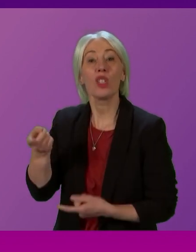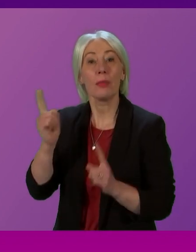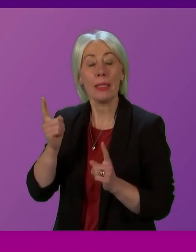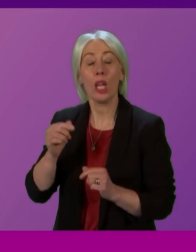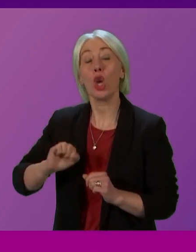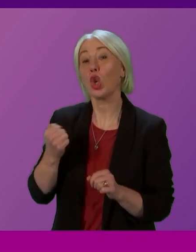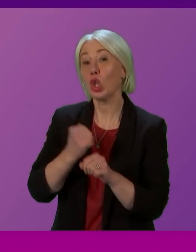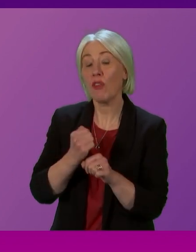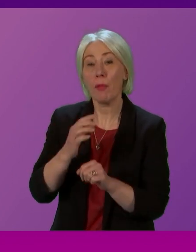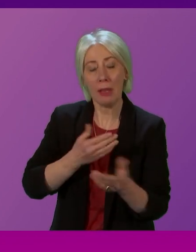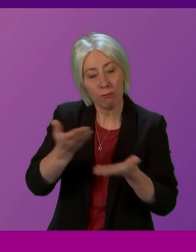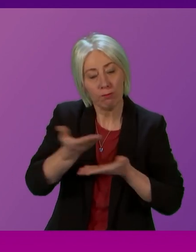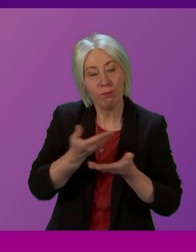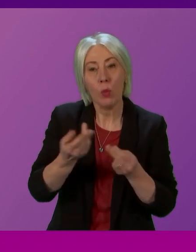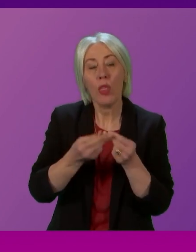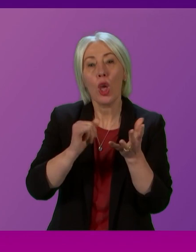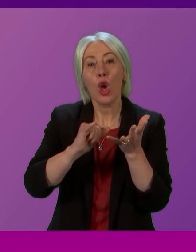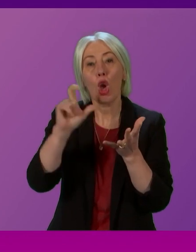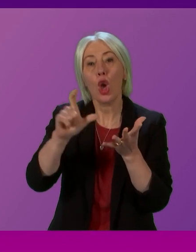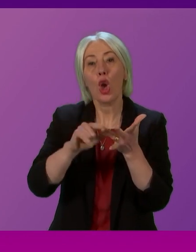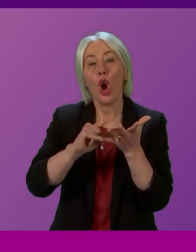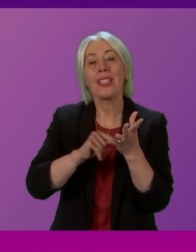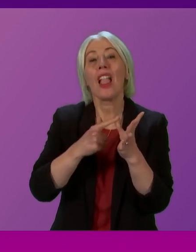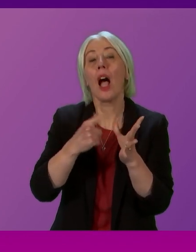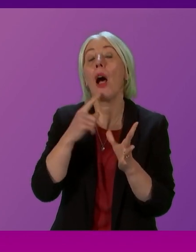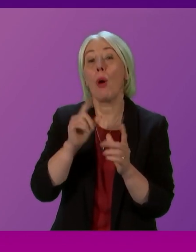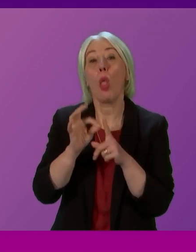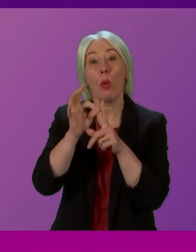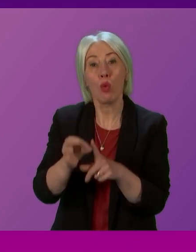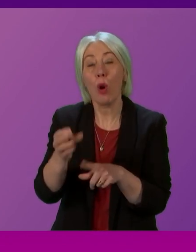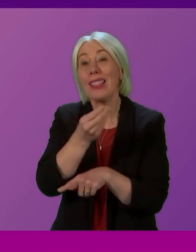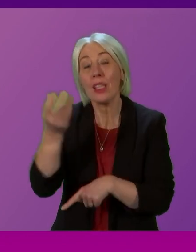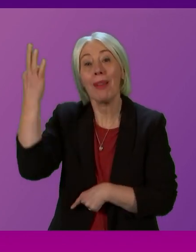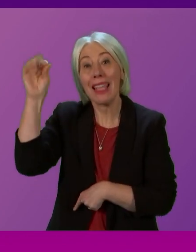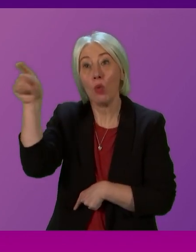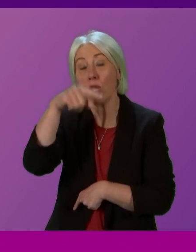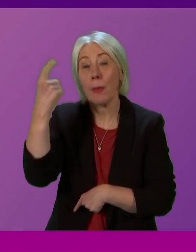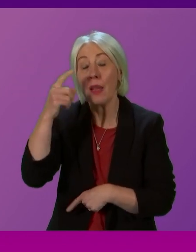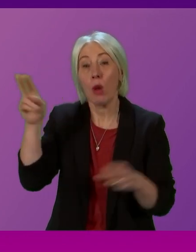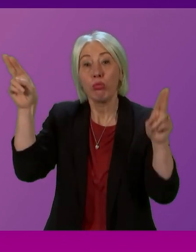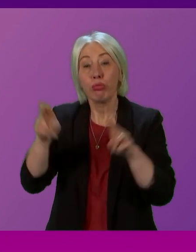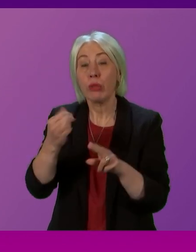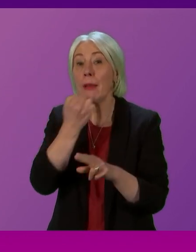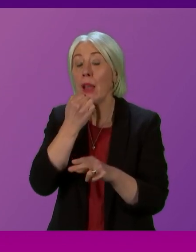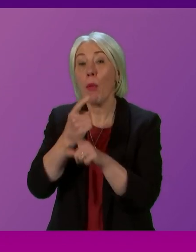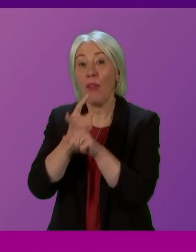Scottish Government has had with the Convention of Scottish Local Authorities with regard to the proposals in some local authorities to reduce teacher numbers, given its commitment